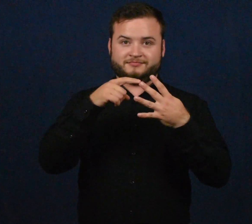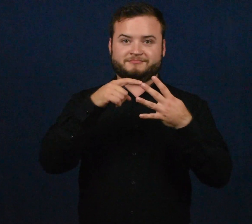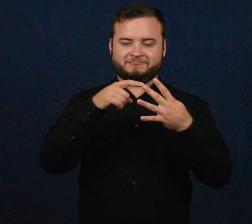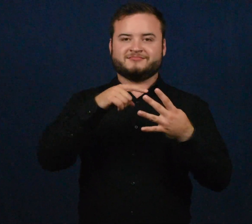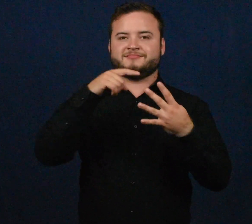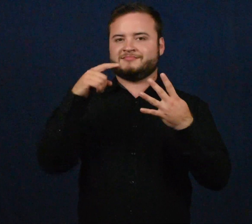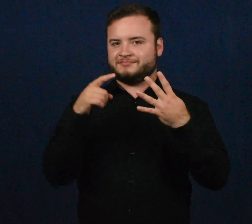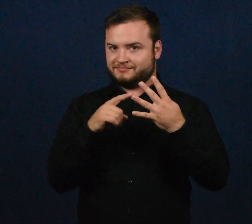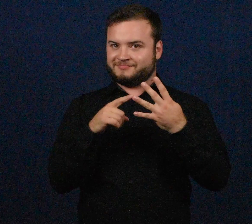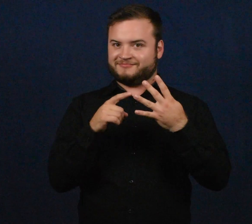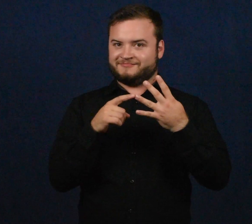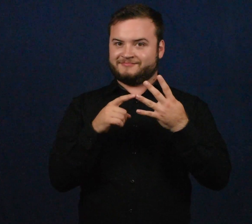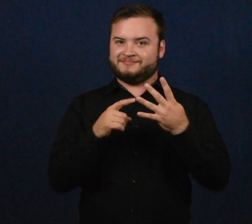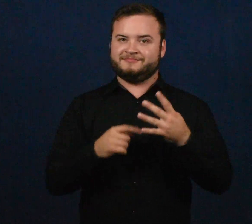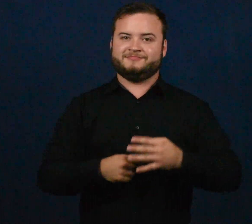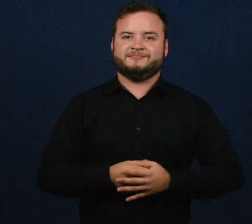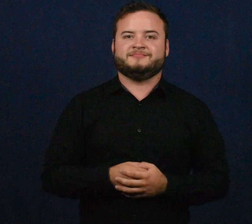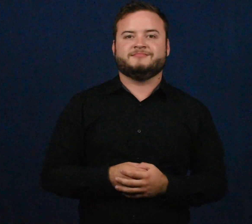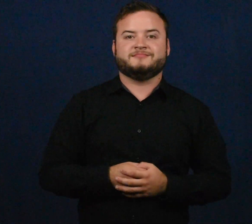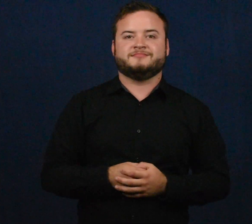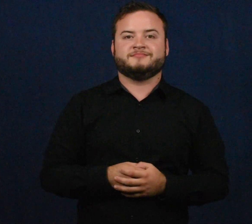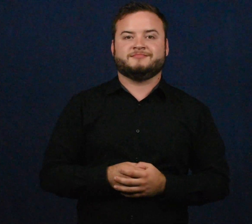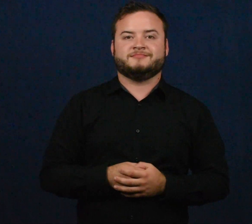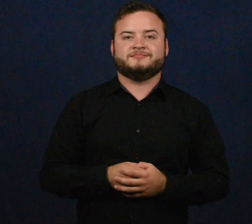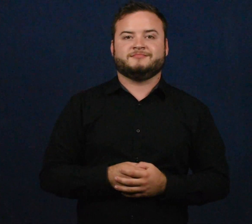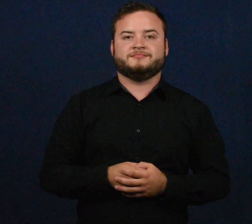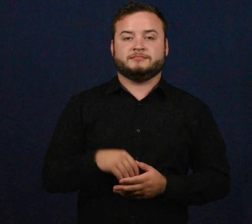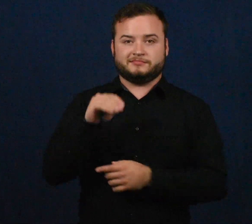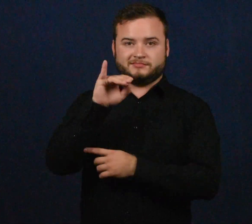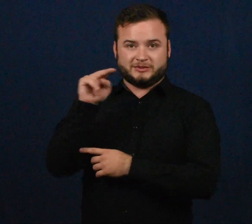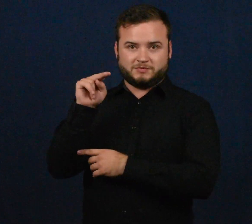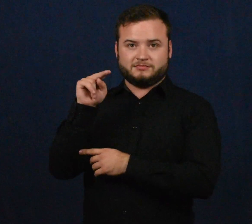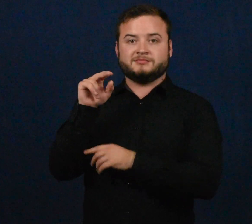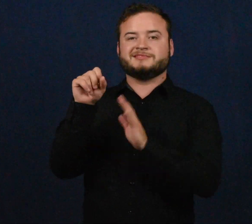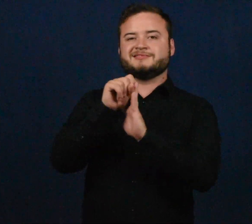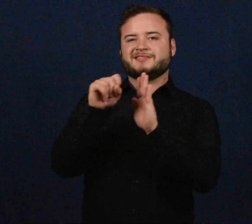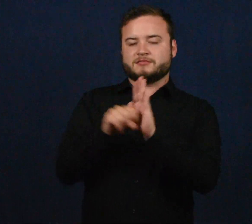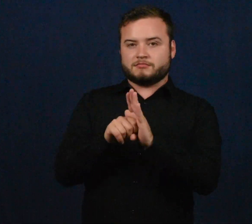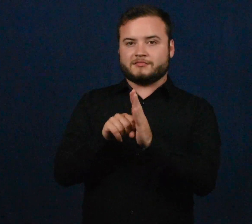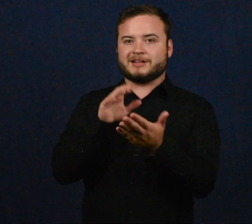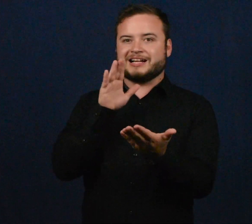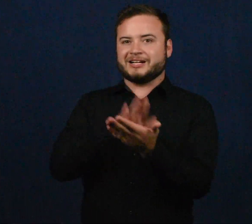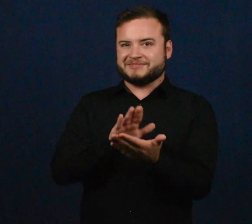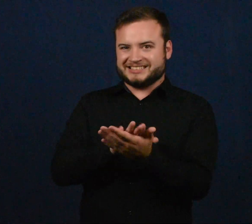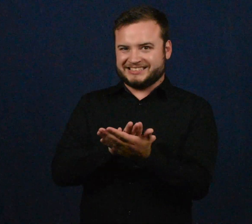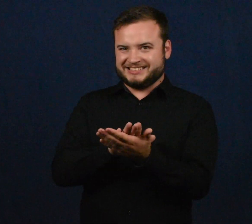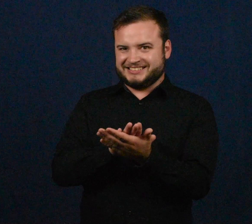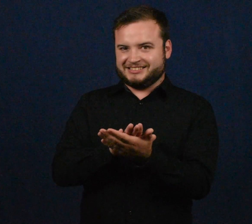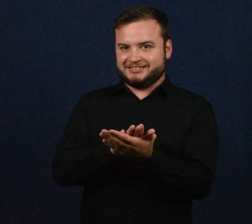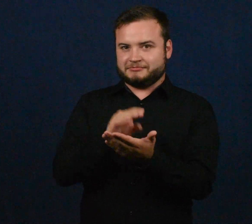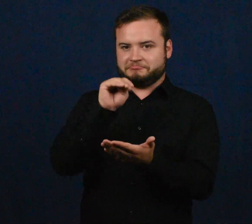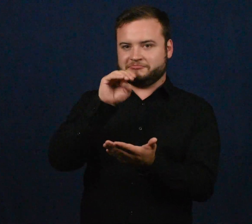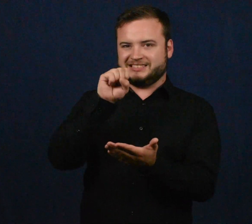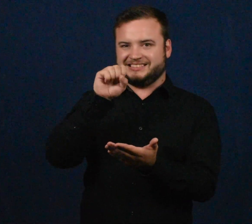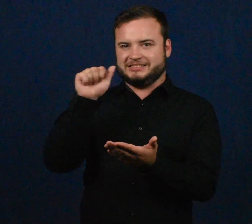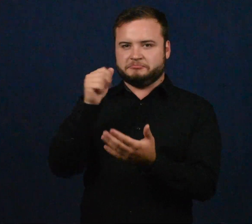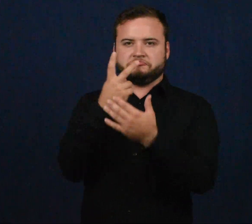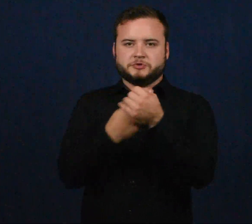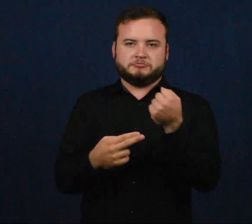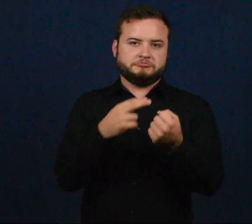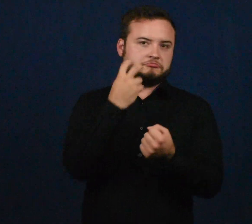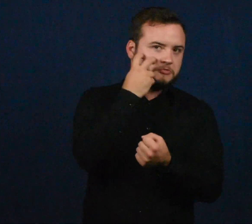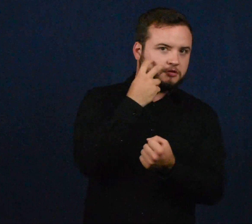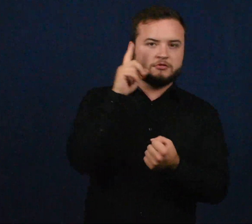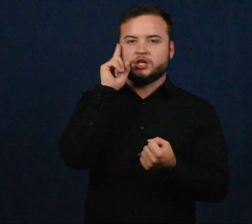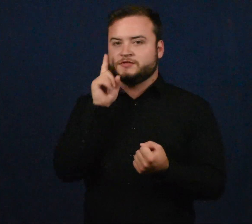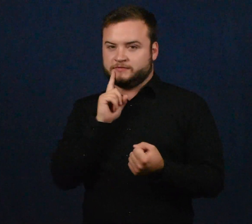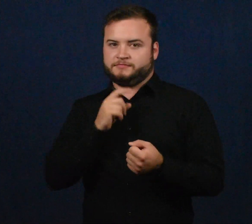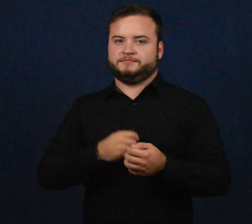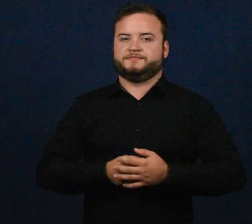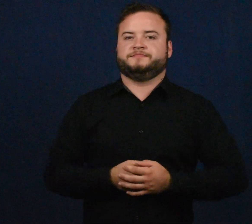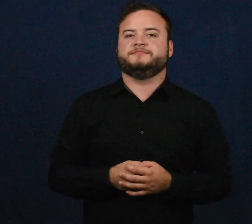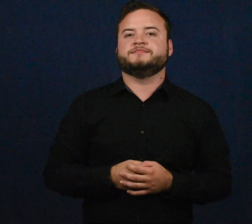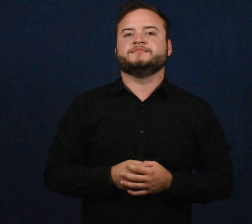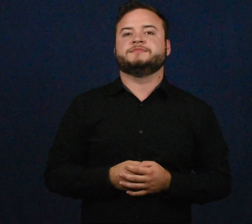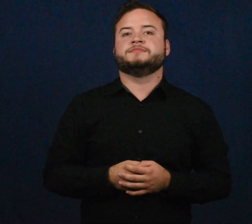Minnesota State Academies